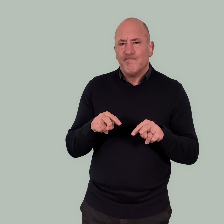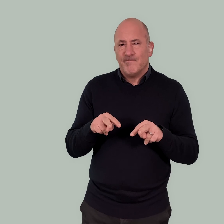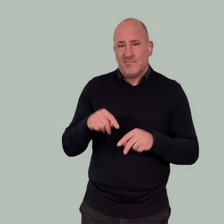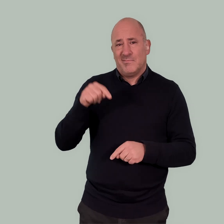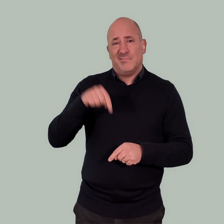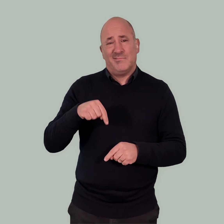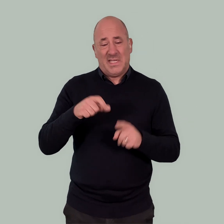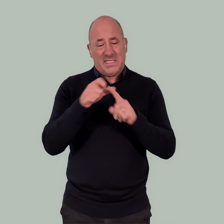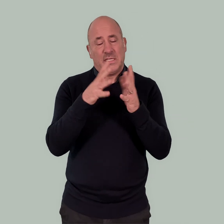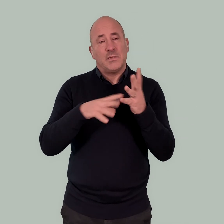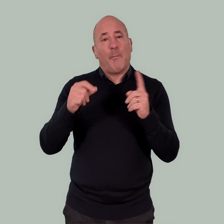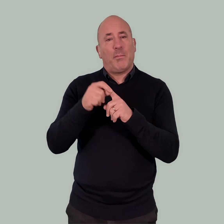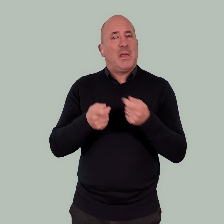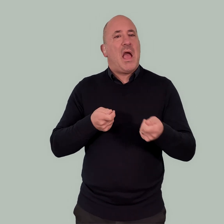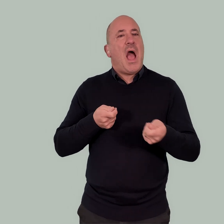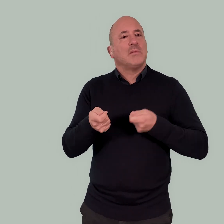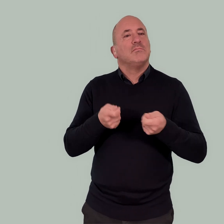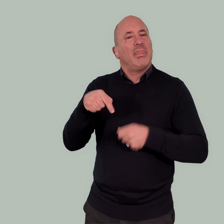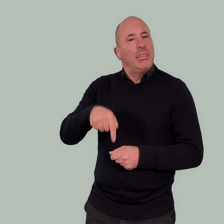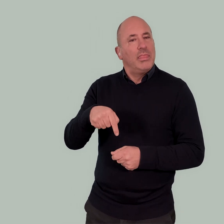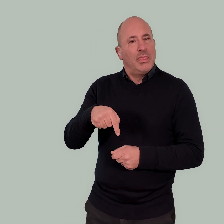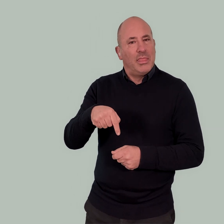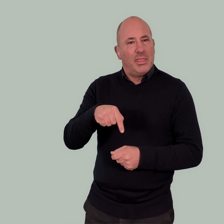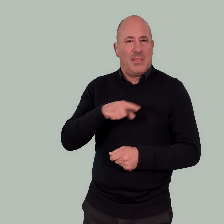This Call for Evidence is being administered by DWP